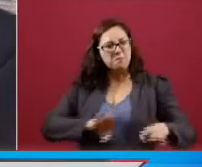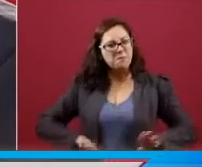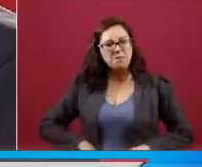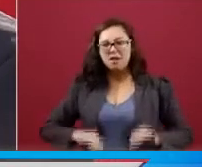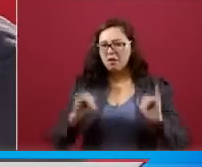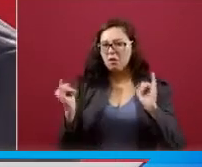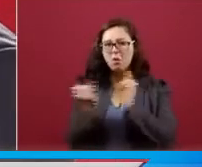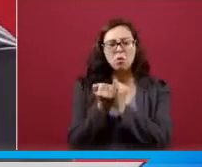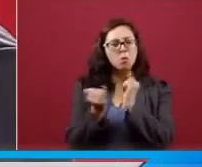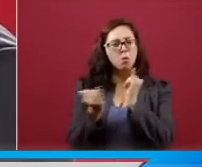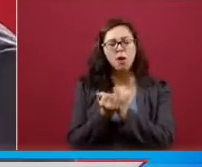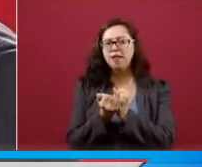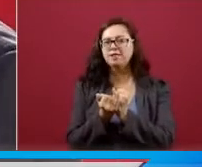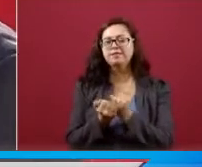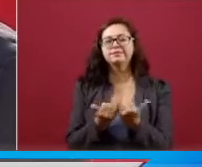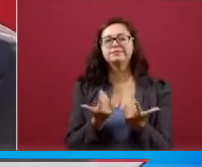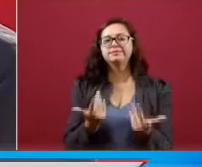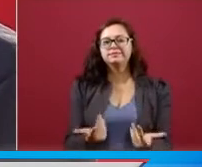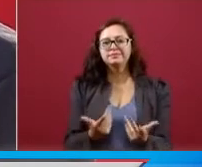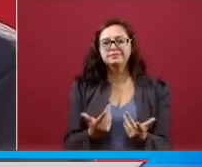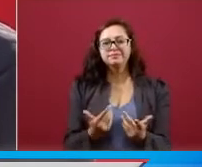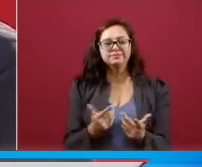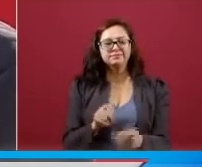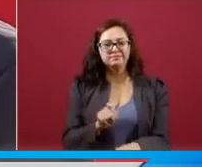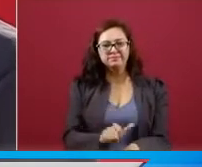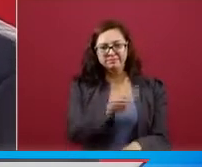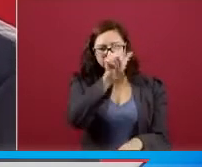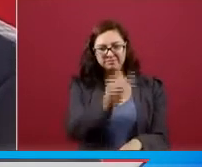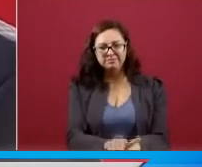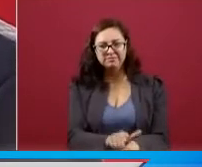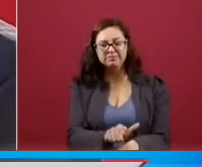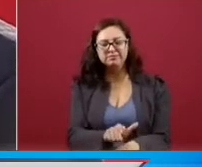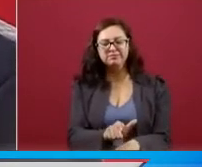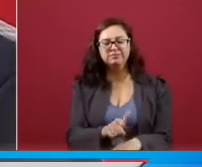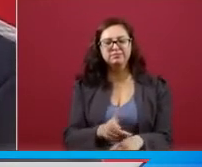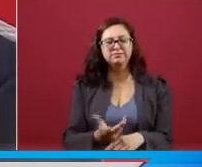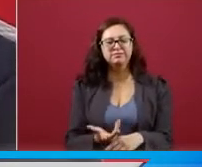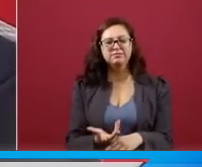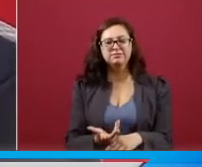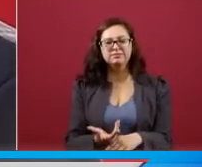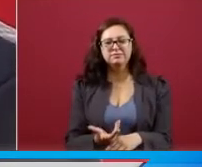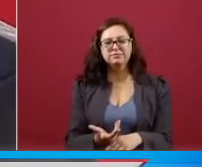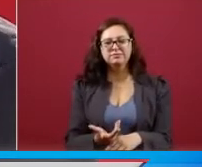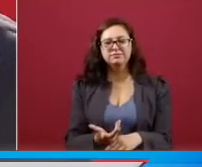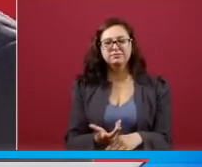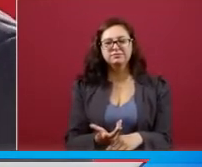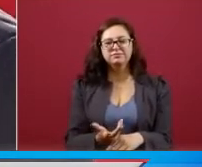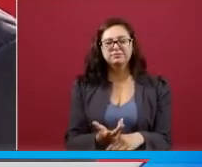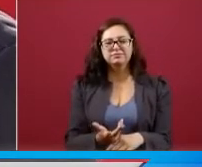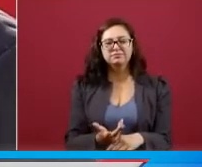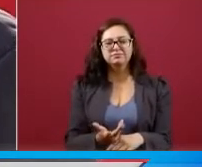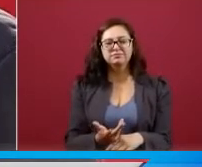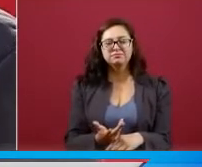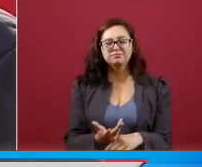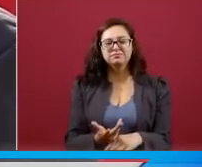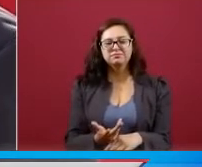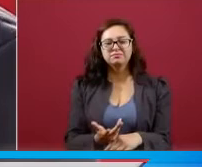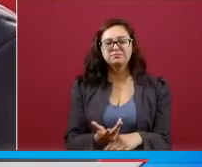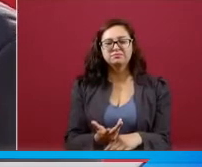in response the President will sign on Monday an agreement in which he will commit to non-re-election is a supporter of democracy